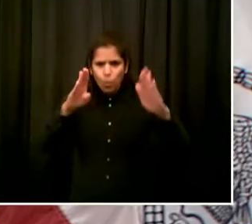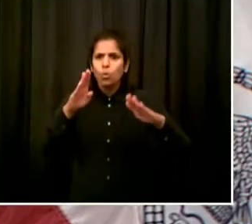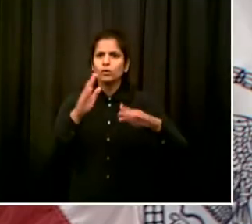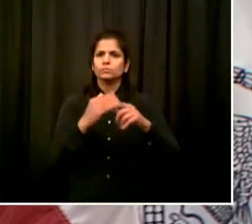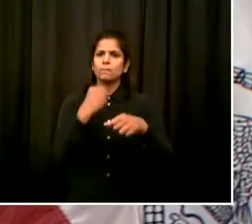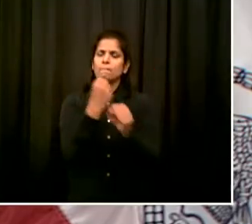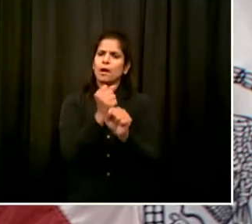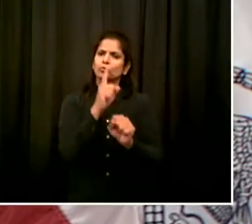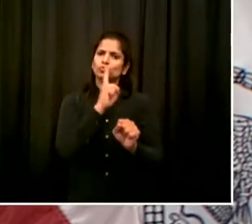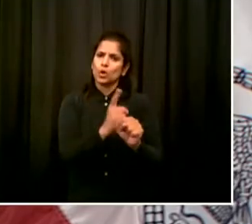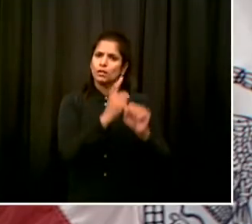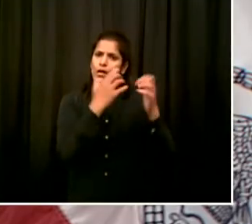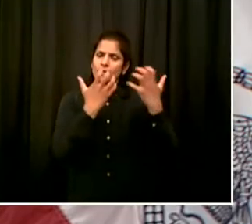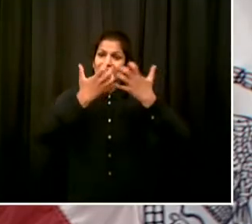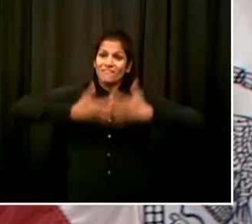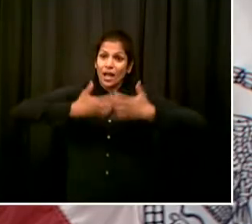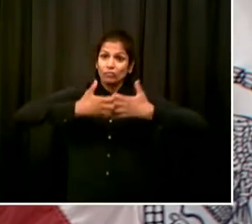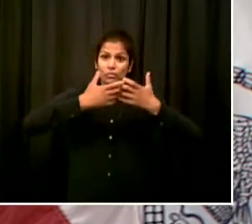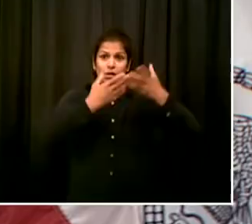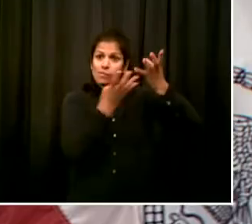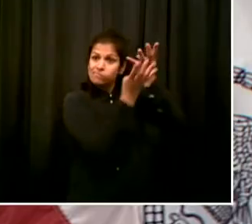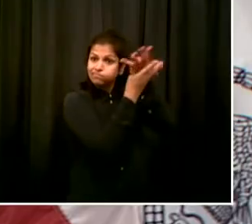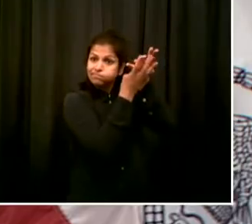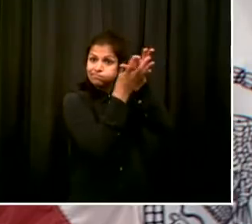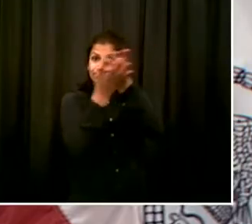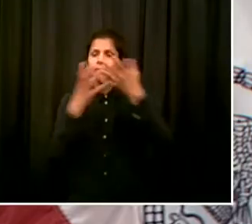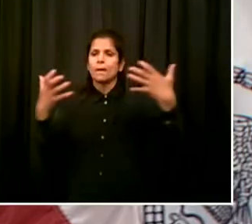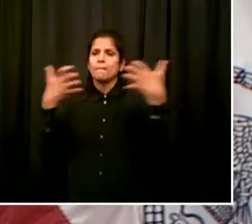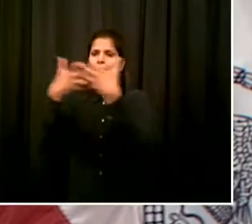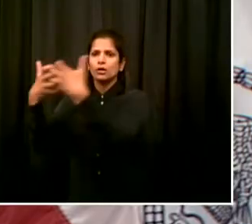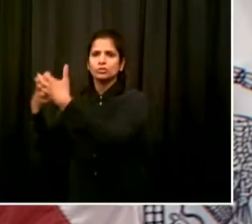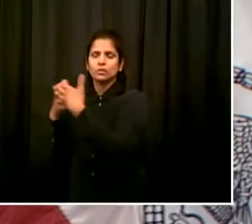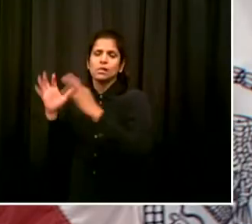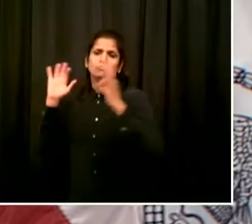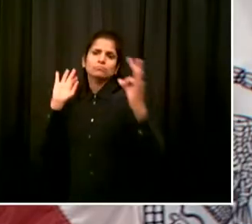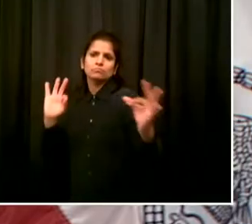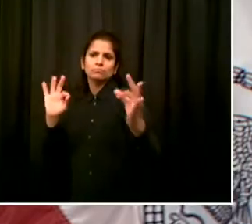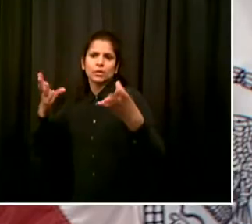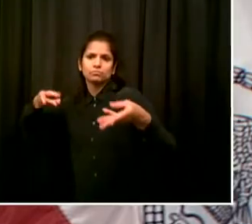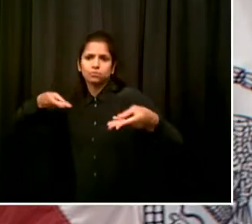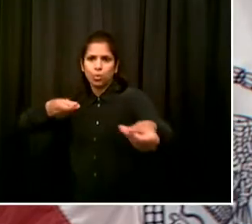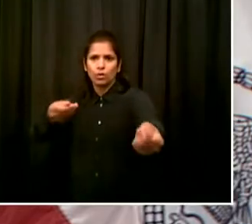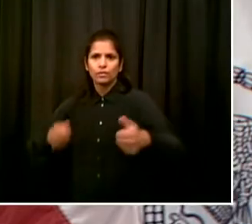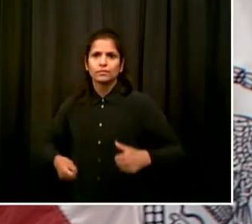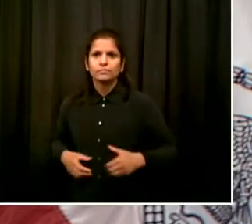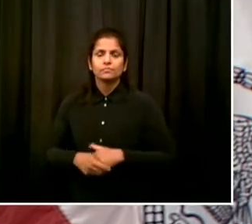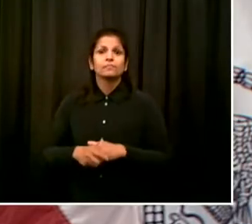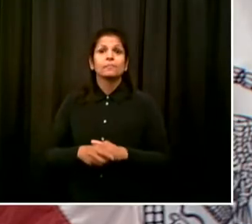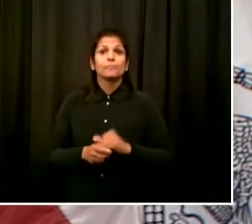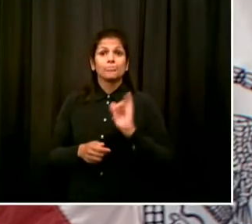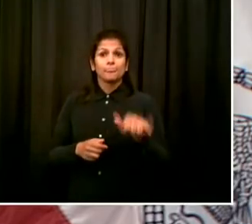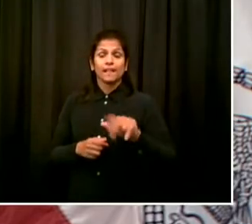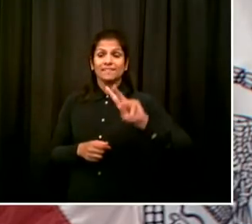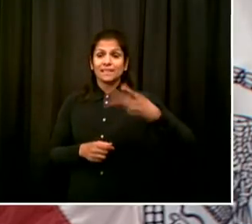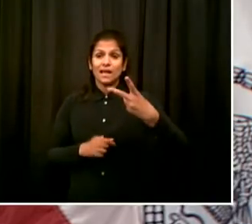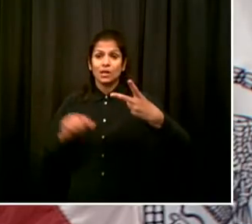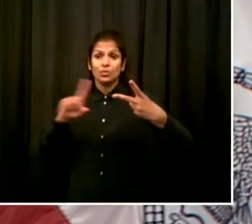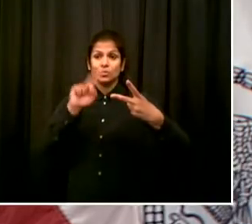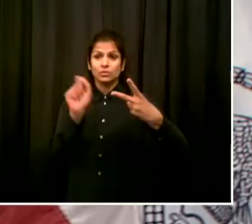LOOKING TO MAXIMIZE THE USE OF THAT KIND OF TOOL. OKAY, REGARDING INDOOR DINING, DO YOU